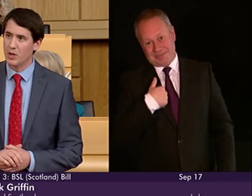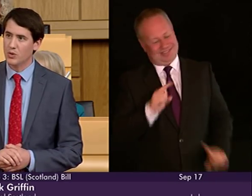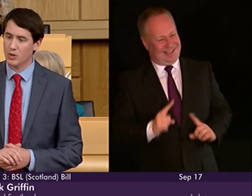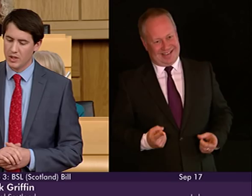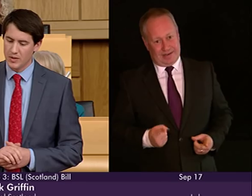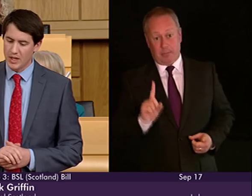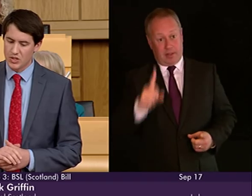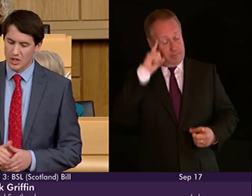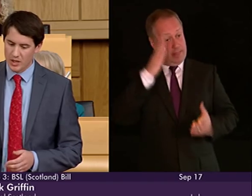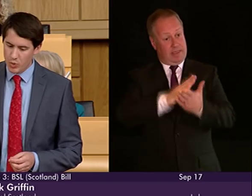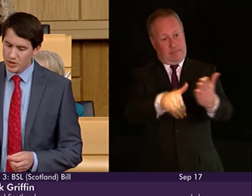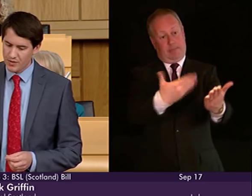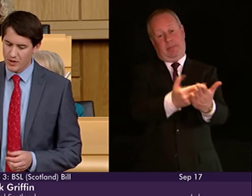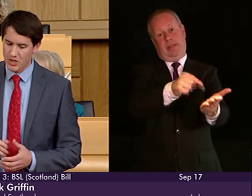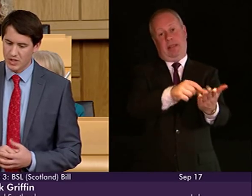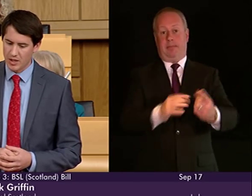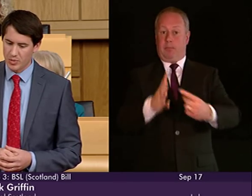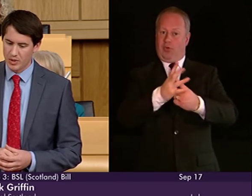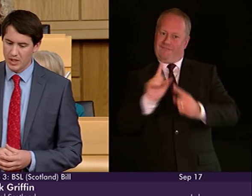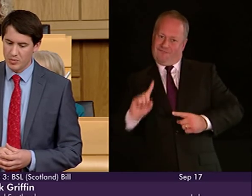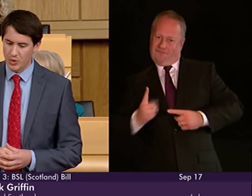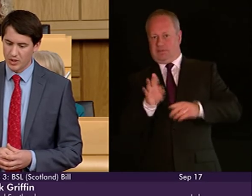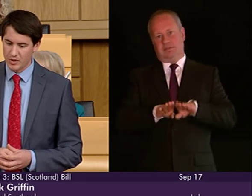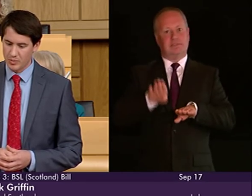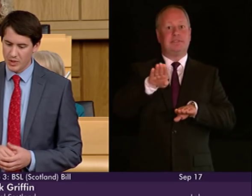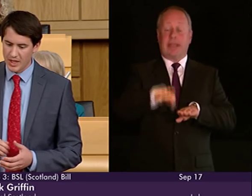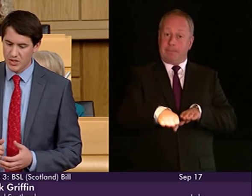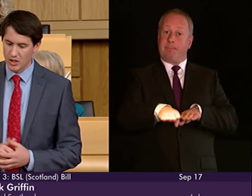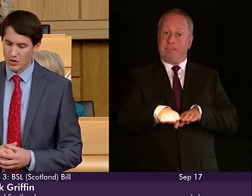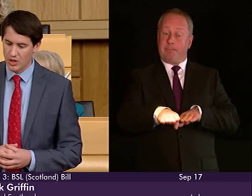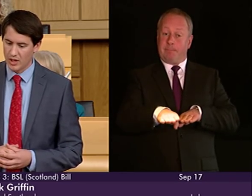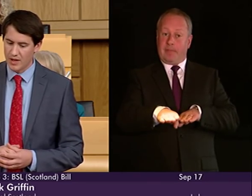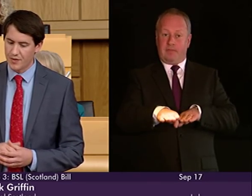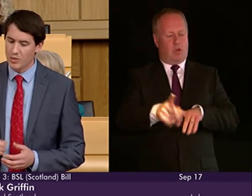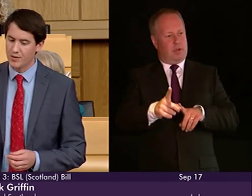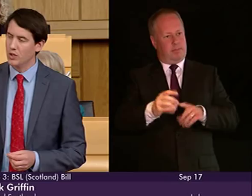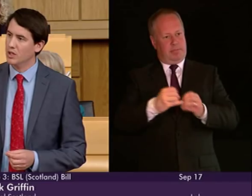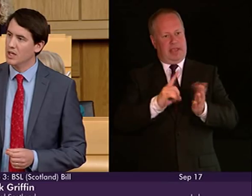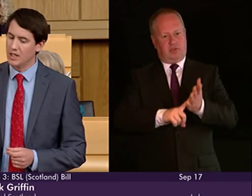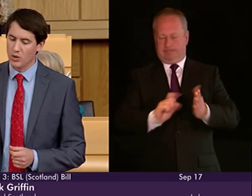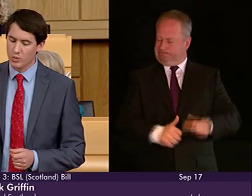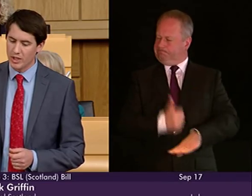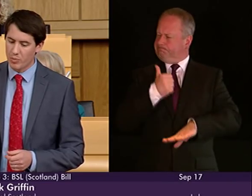the bill is an important first step in putting BSL on a firmer footing and that it will make